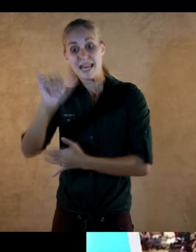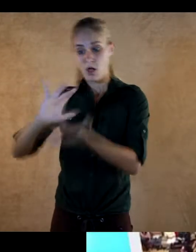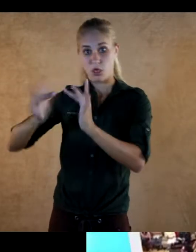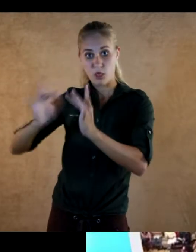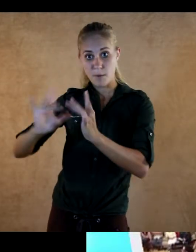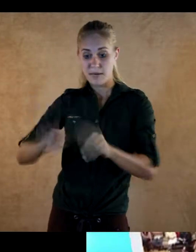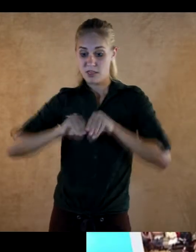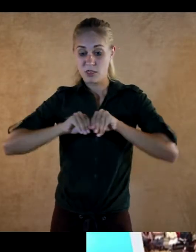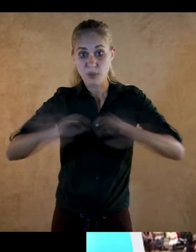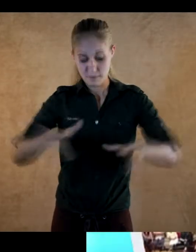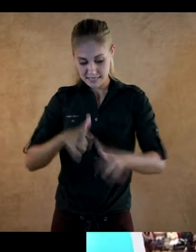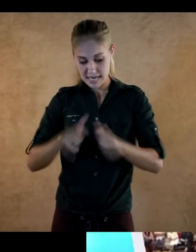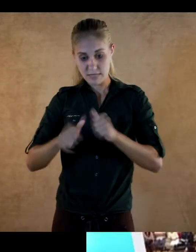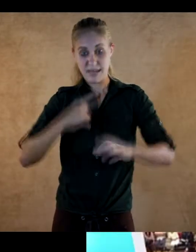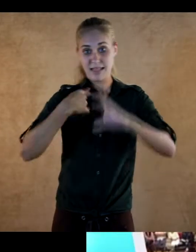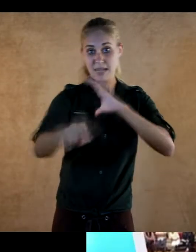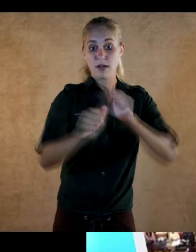You want to send a text message and email to all your contacts